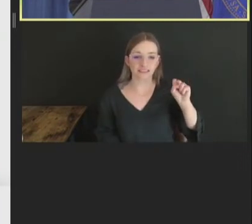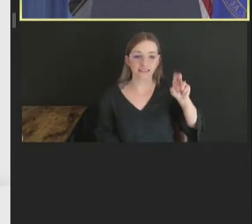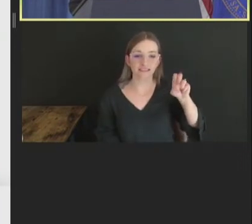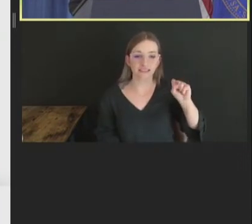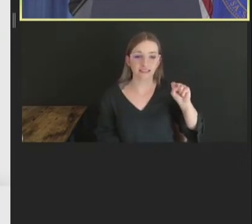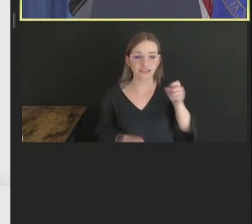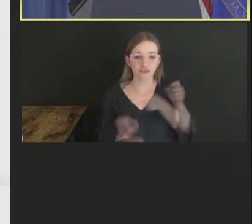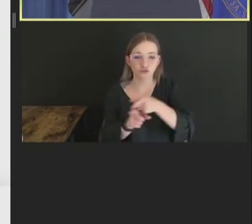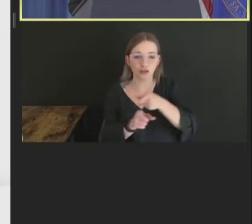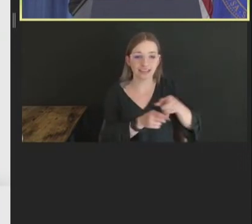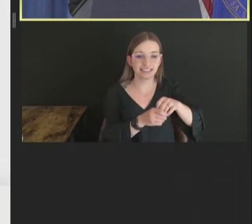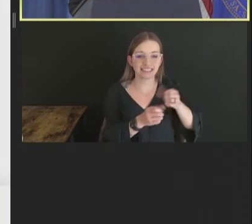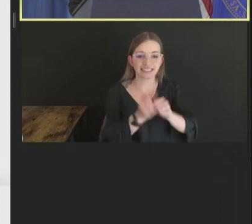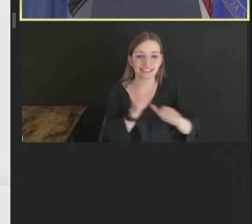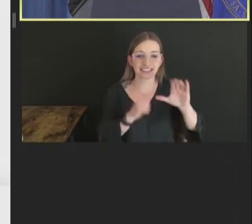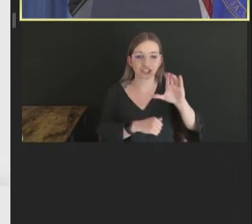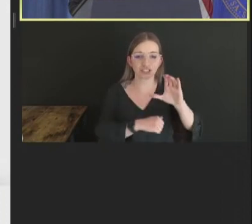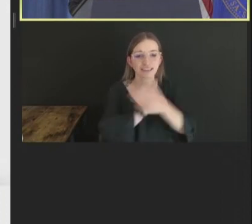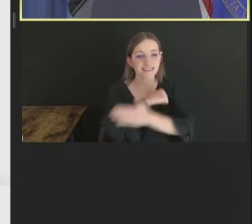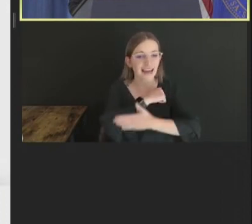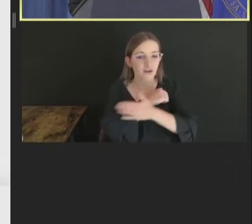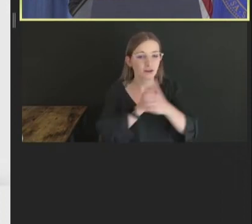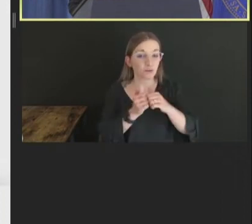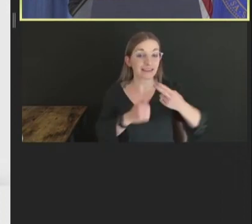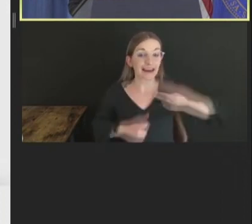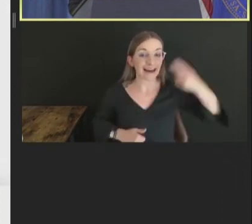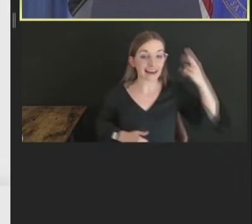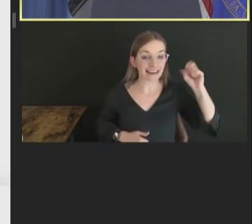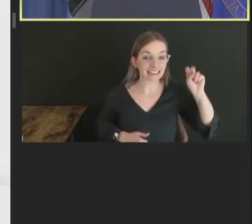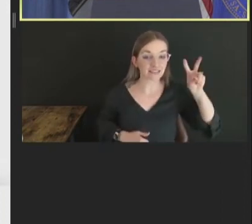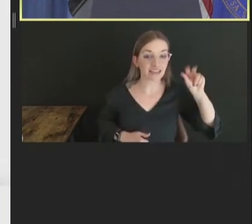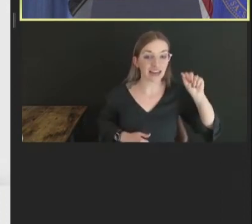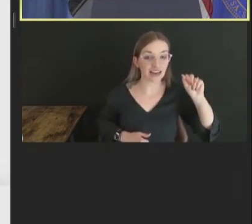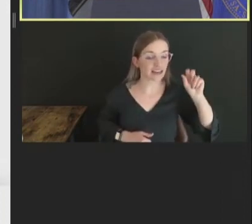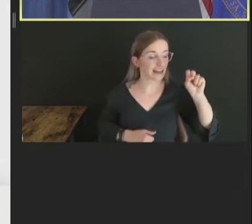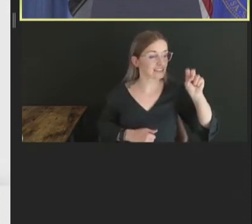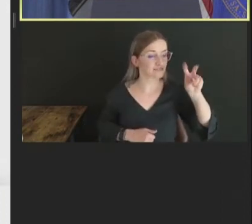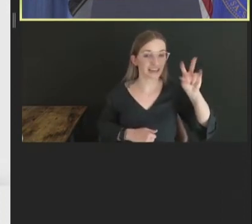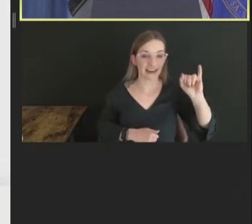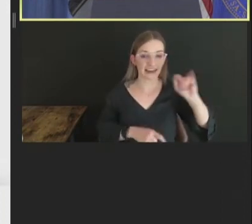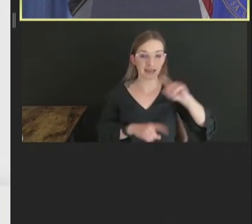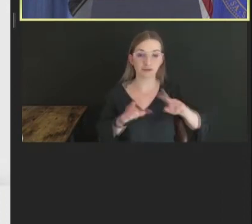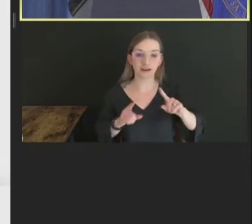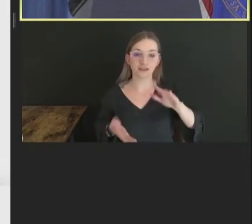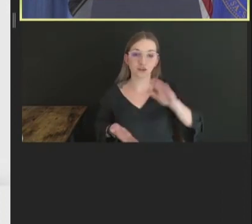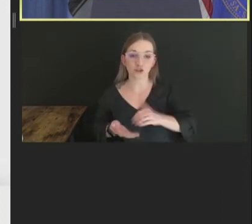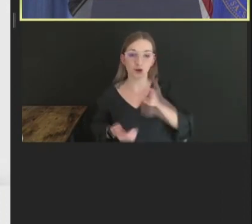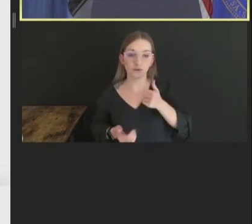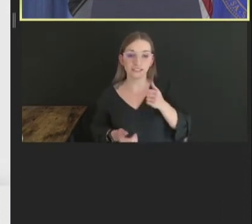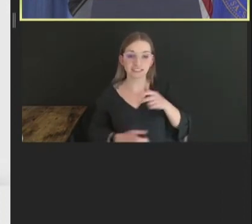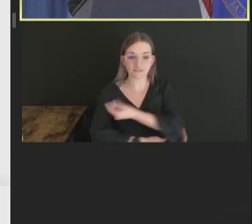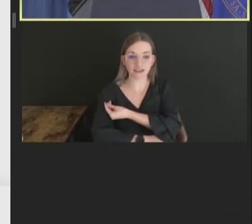the highest SVI but the lowest vaccine rate, and really did a multimillion-dollar media strategy,